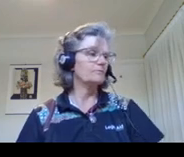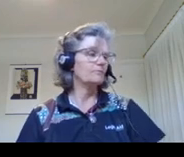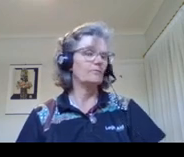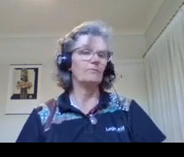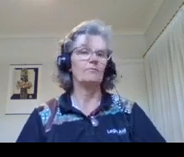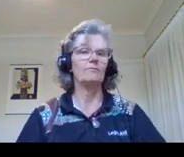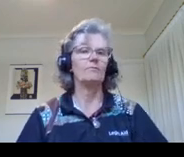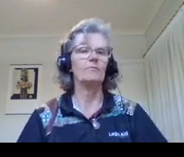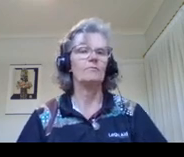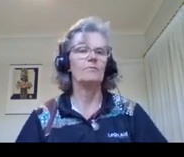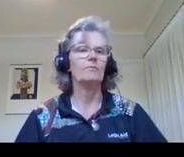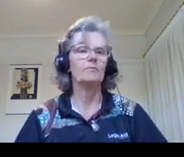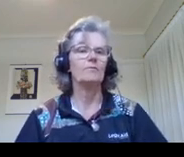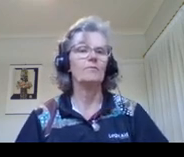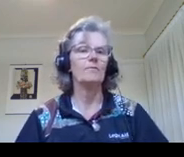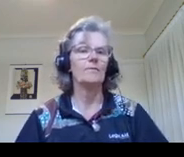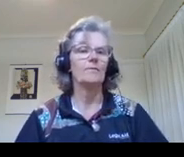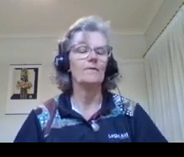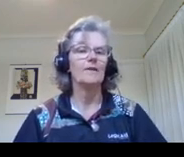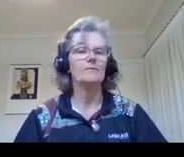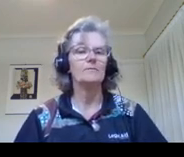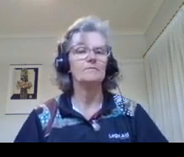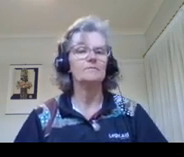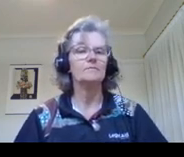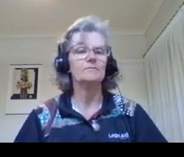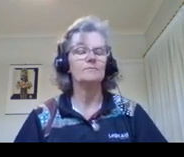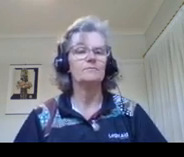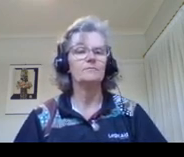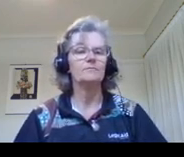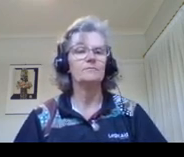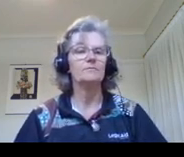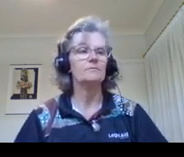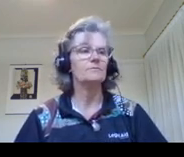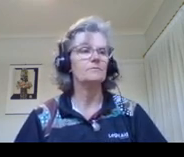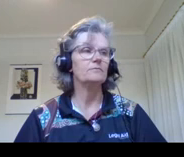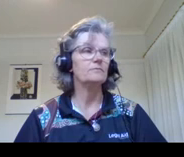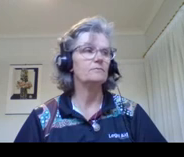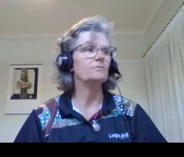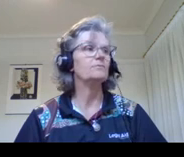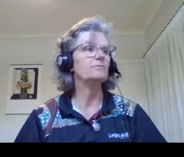walk through those steps throughout our seminar so there's just some big numbers for you to focus on